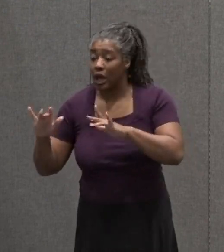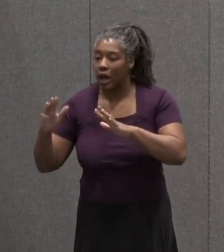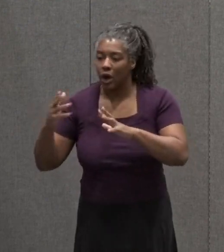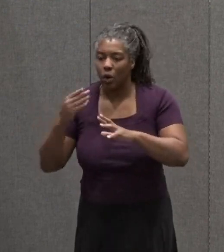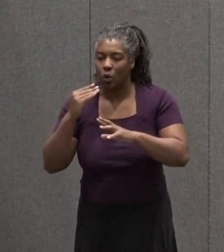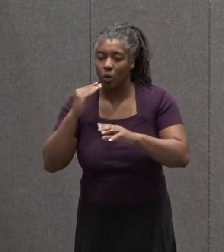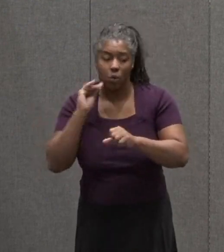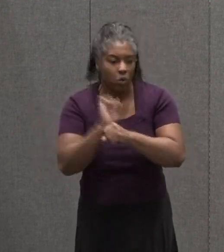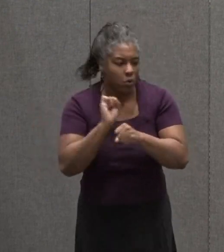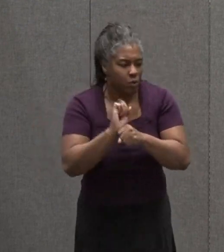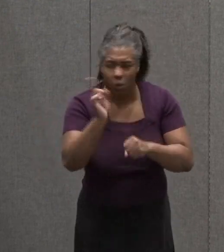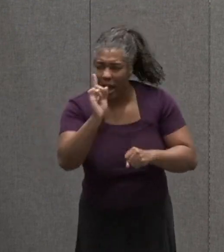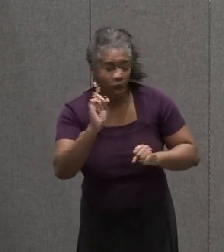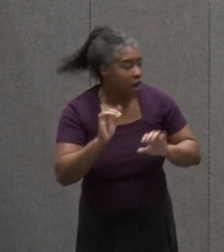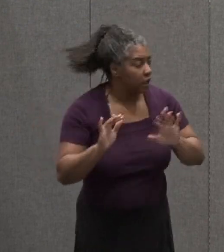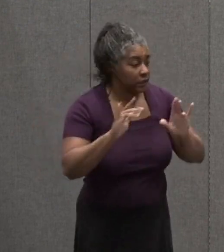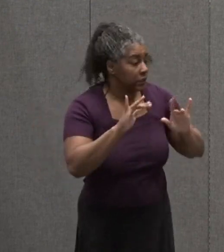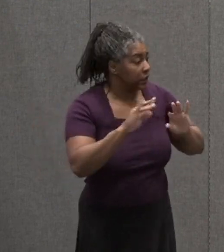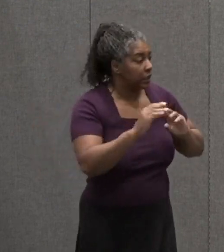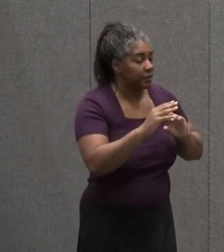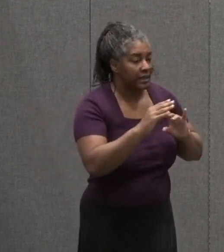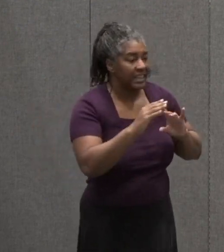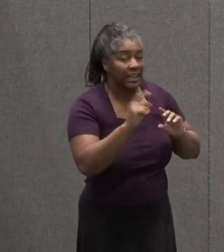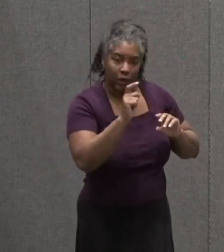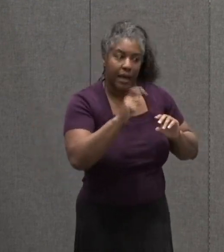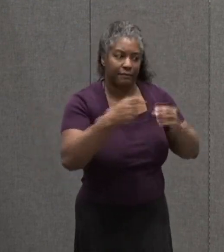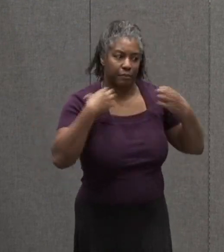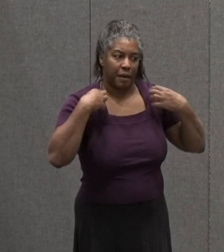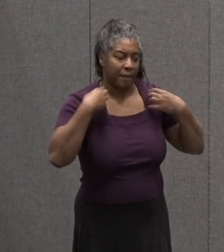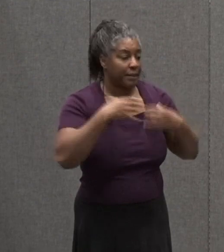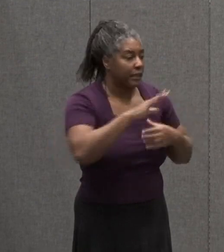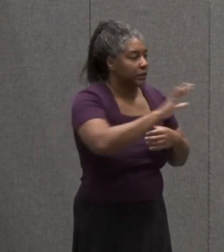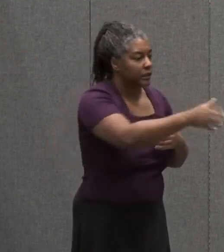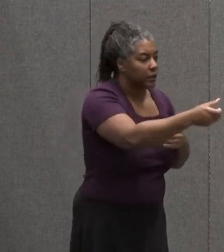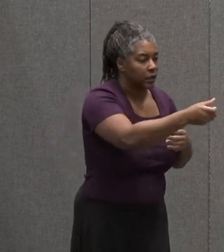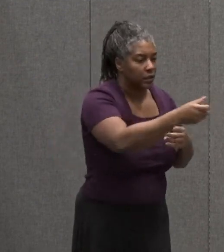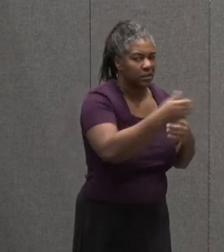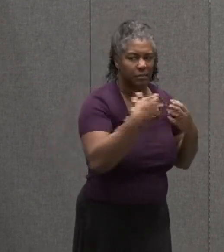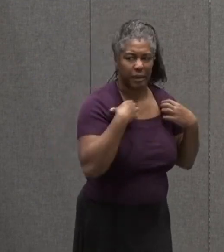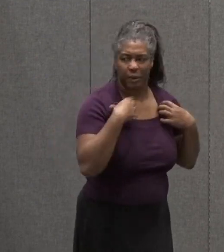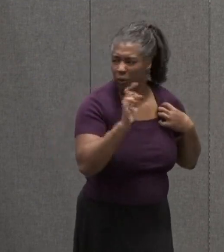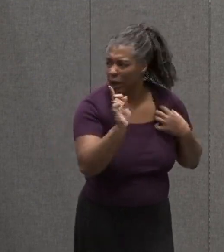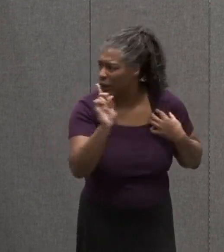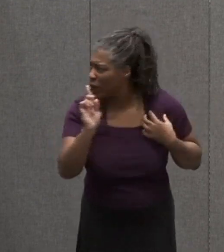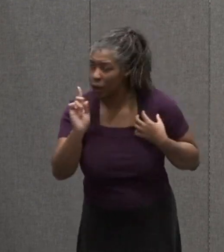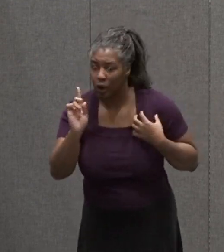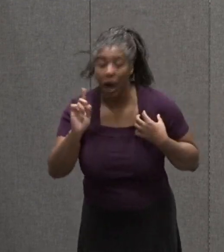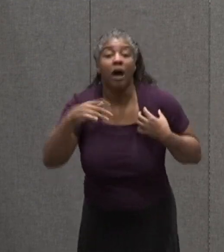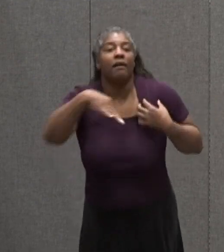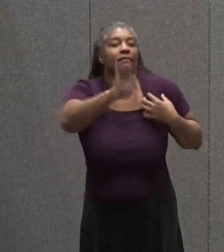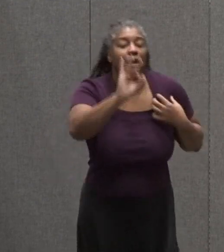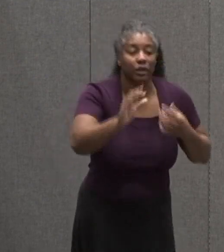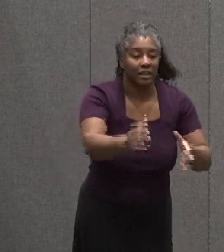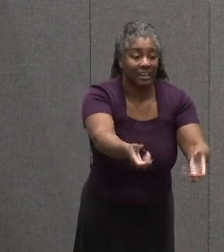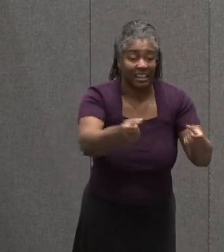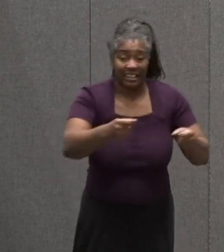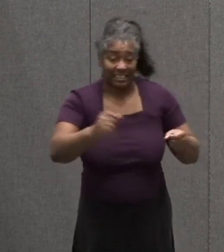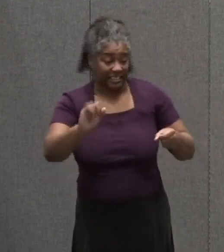I better go get it, I better get it my backpack. Where's my backpack? Found my backpack, I'm gonna be late for the bus.